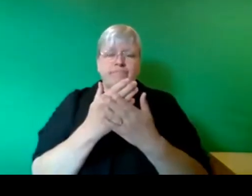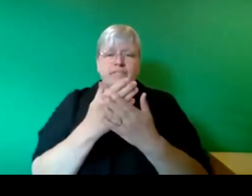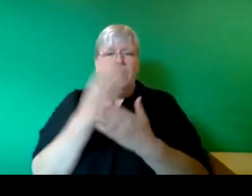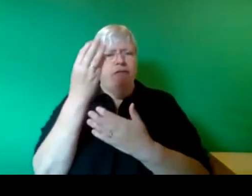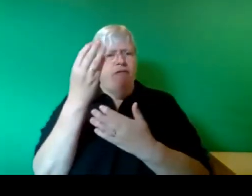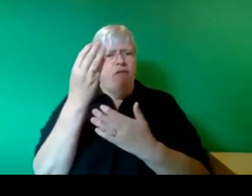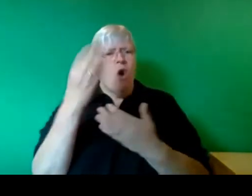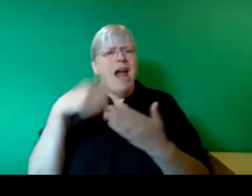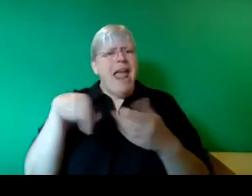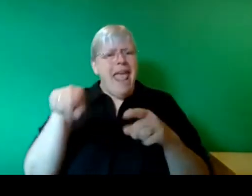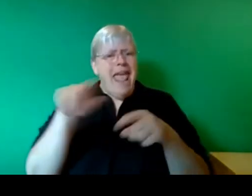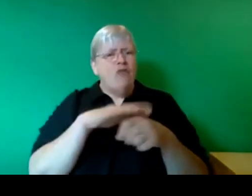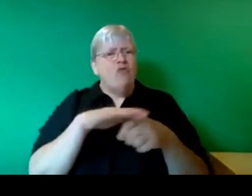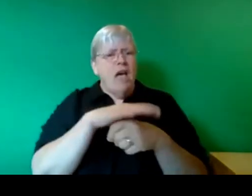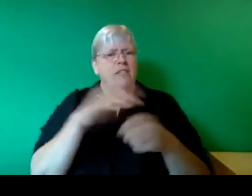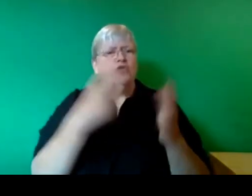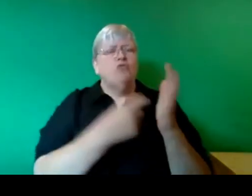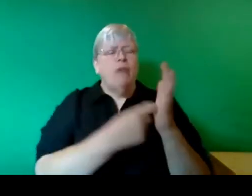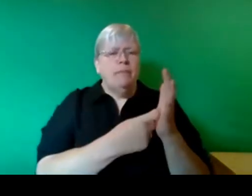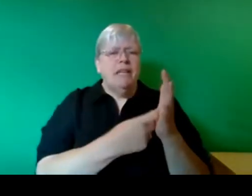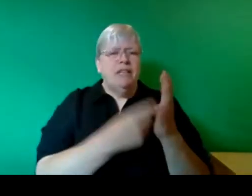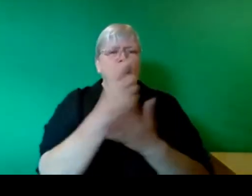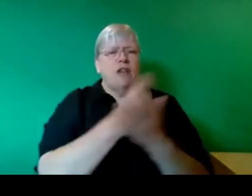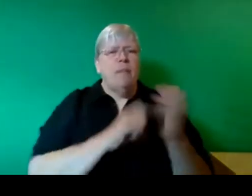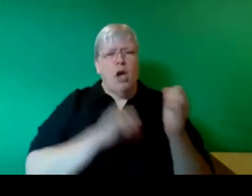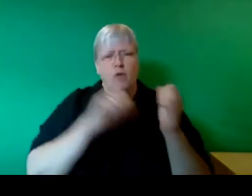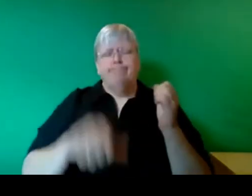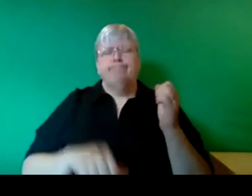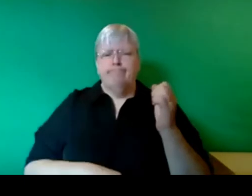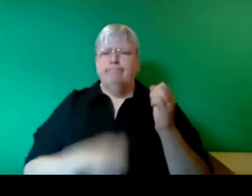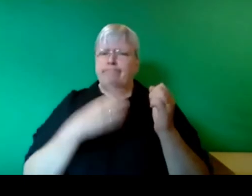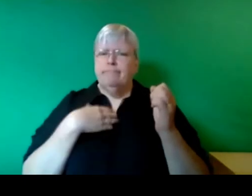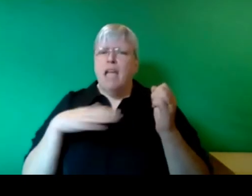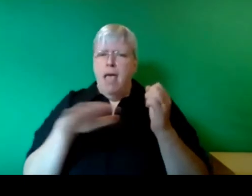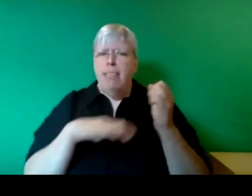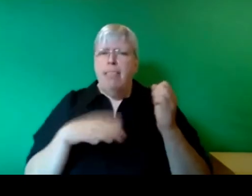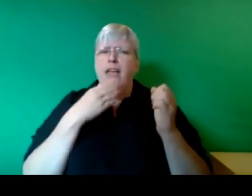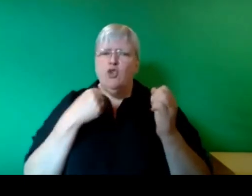recommendations around agriculture and land use is really really important and ones that should